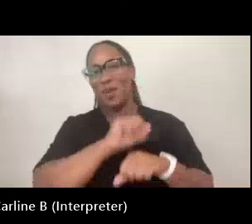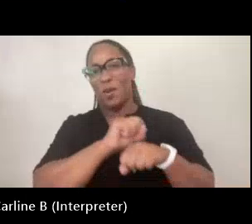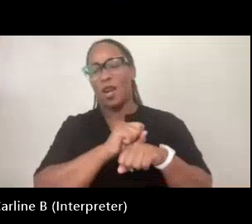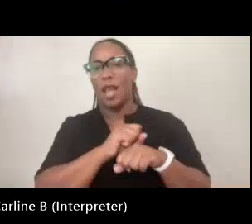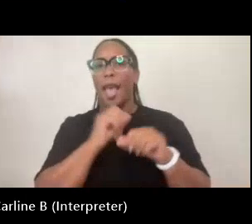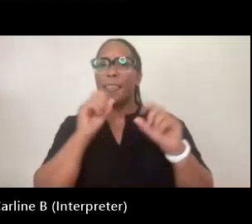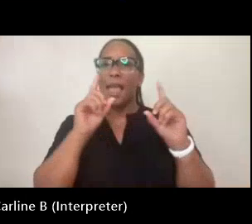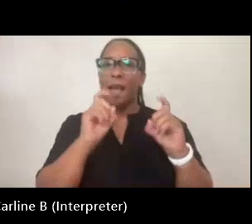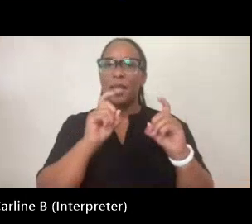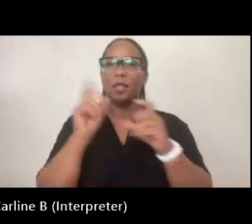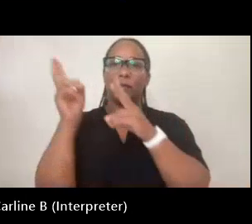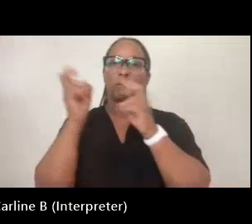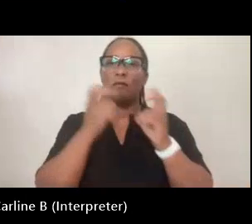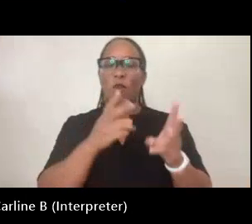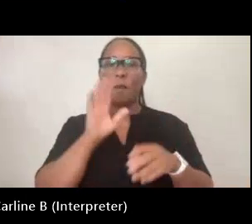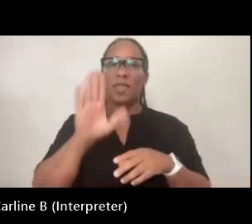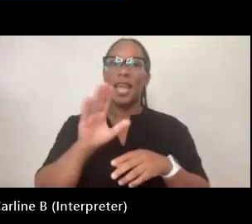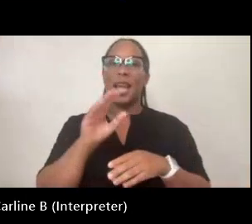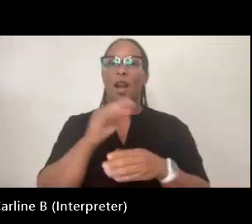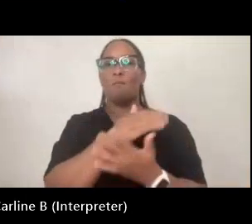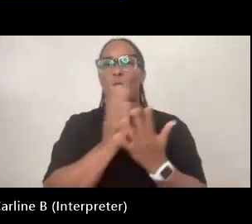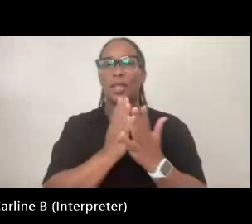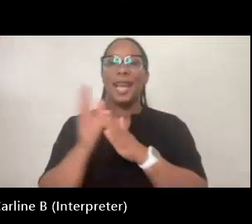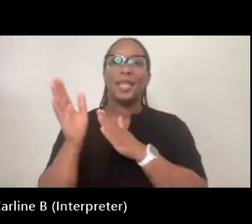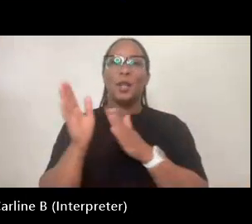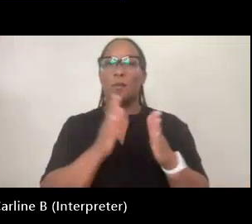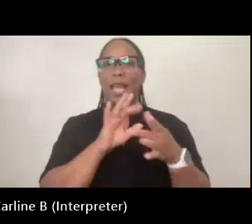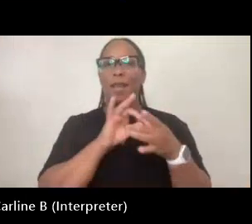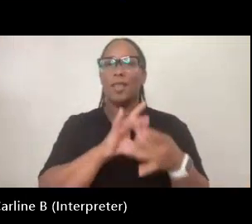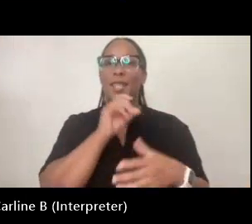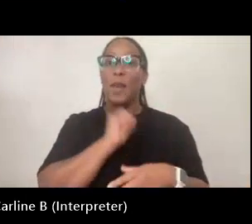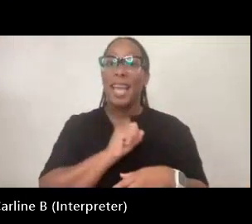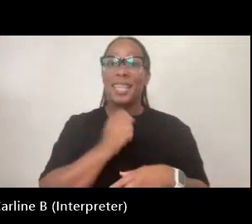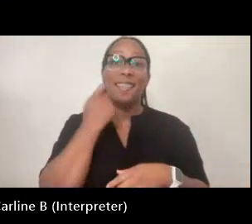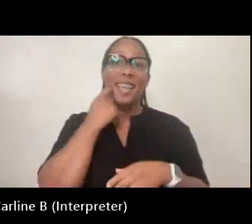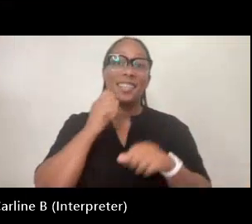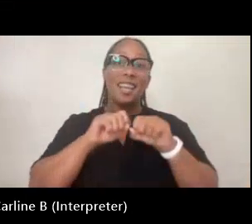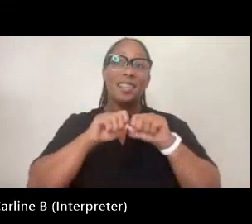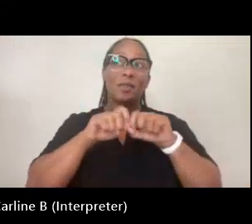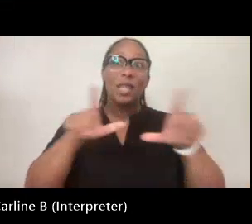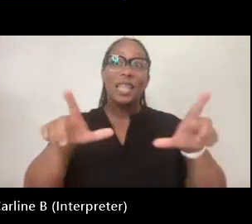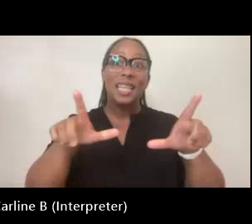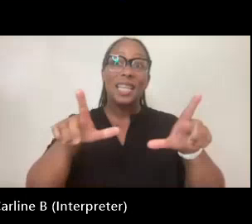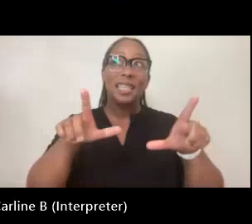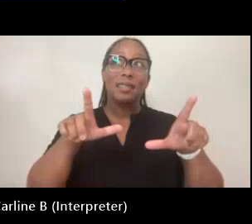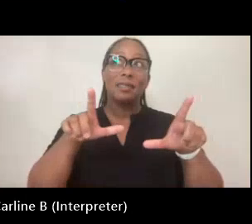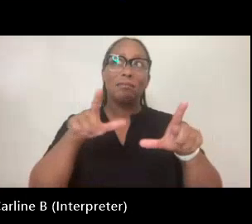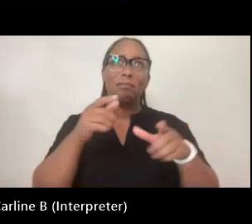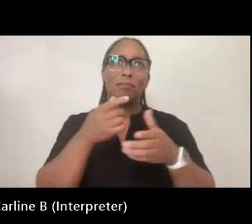And that was taken from their multi sector plan on aging, which was just released. Just a couple weeks ago, I think.